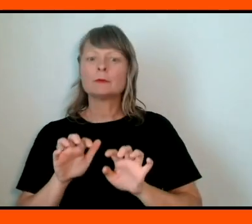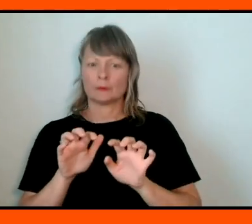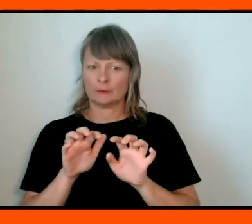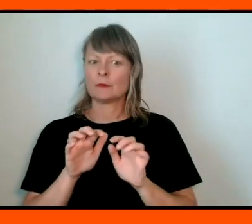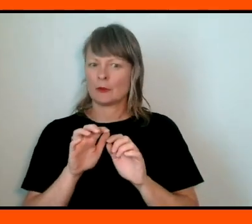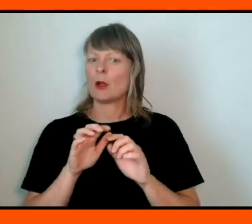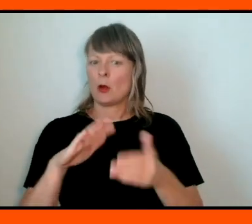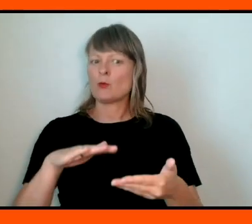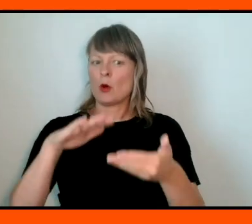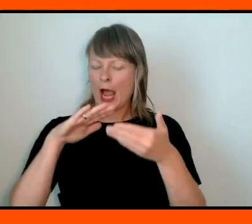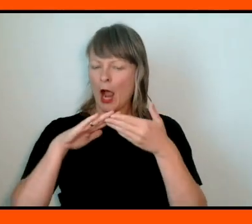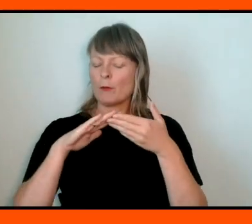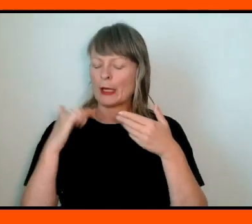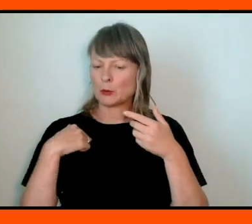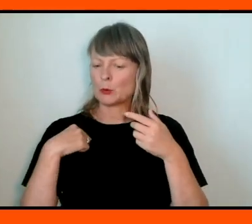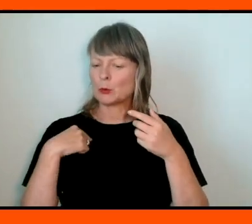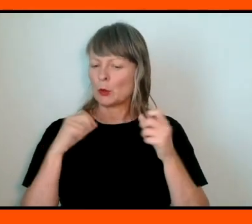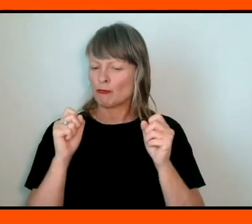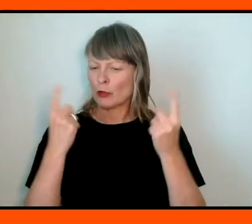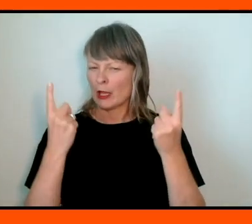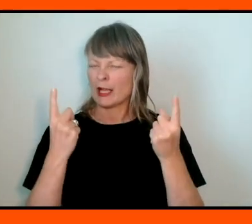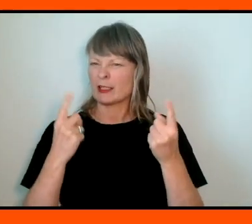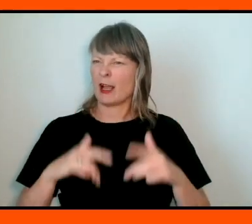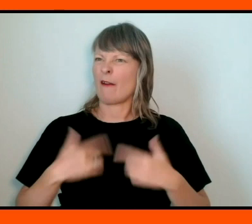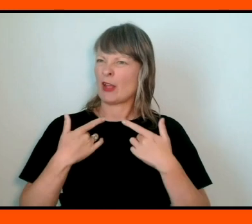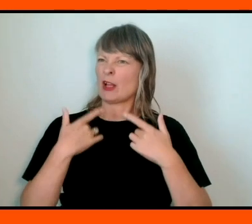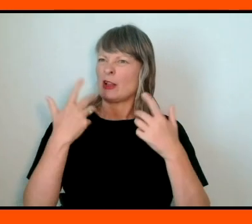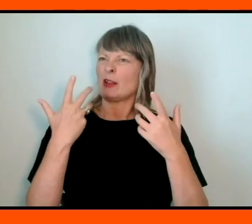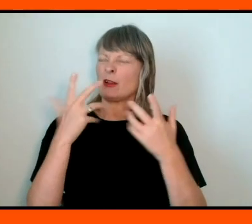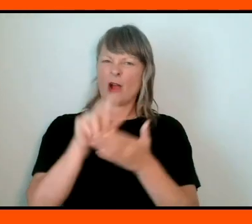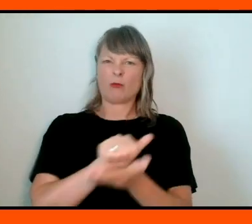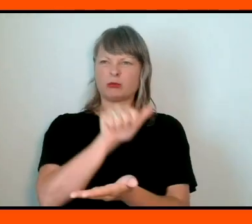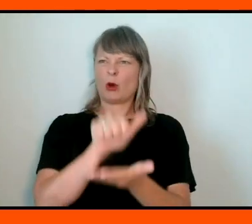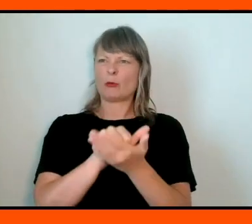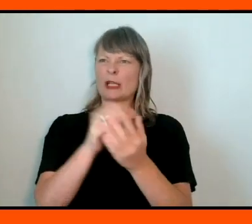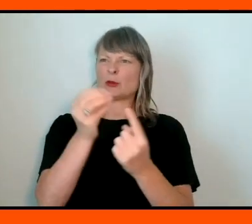whether your request is suitable for inclusion in the Census or not and might save you some time in making a submission.